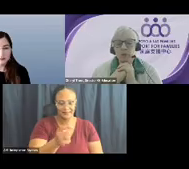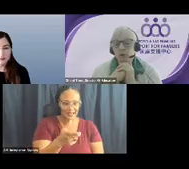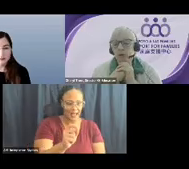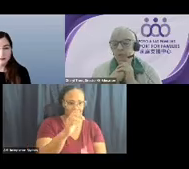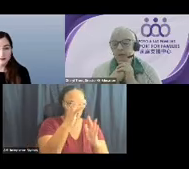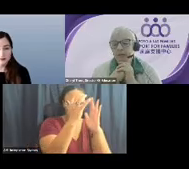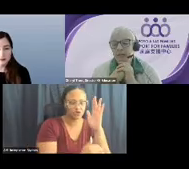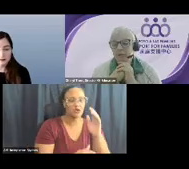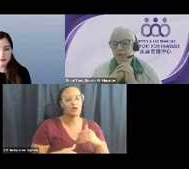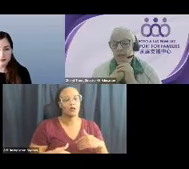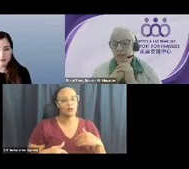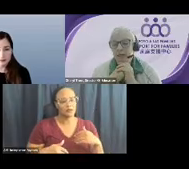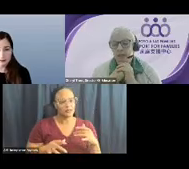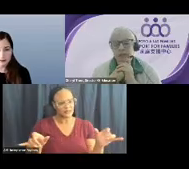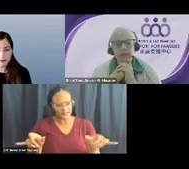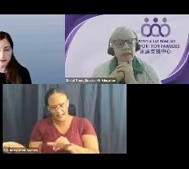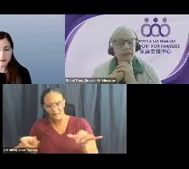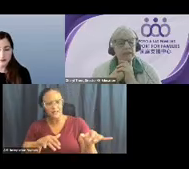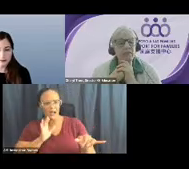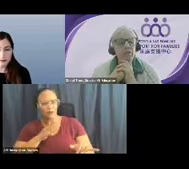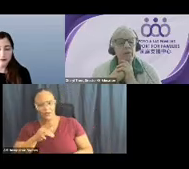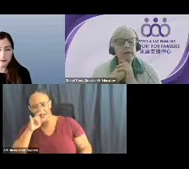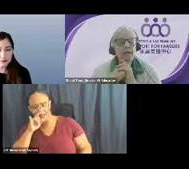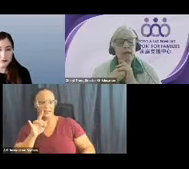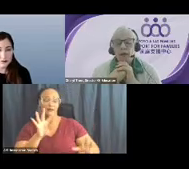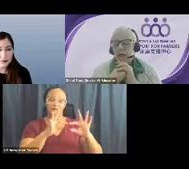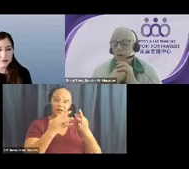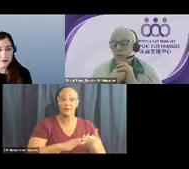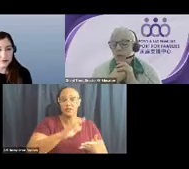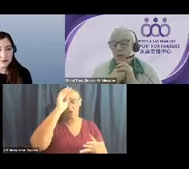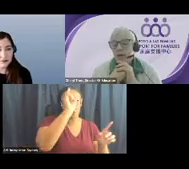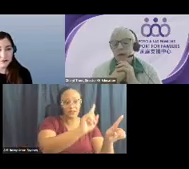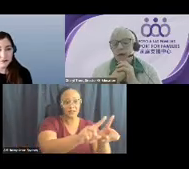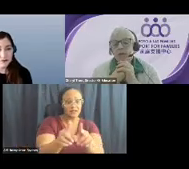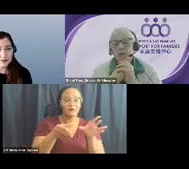families who learn in various different ways and understand things in different ways. So,